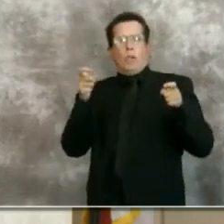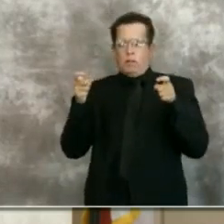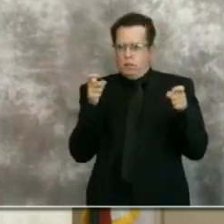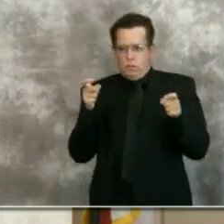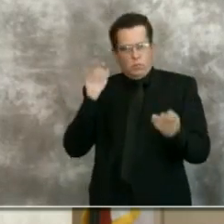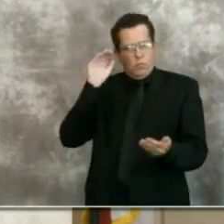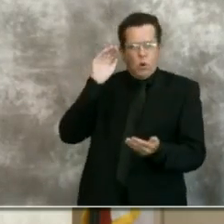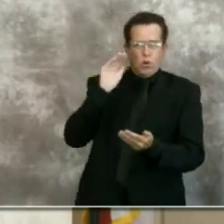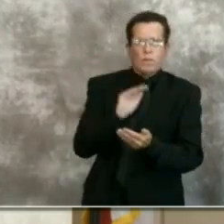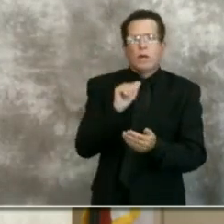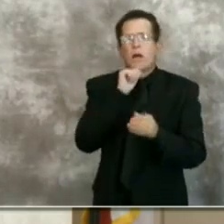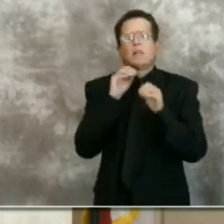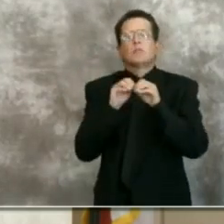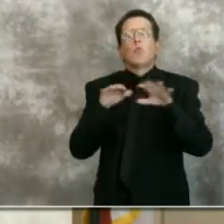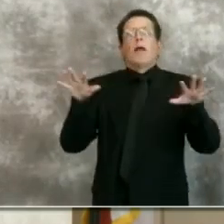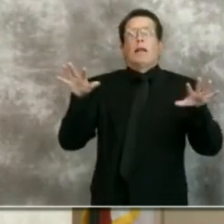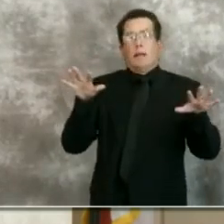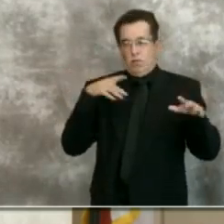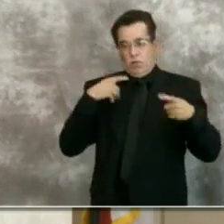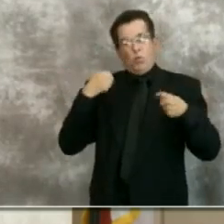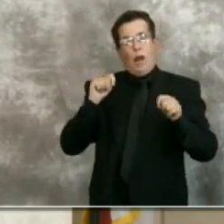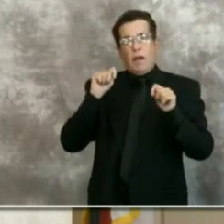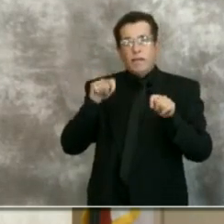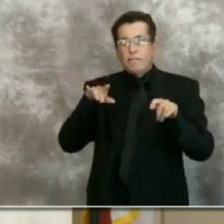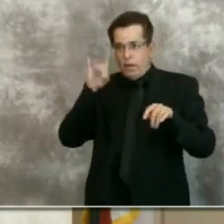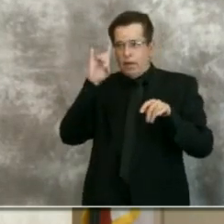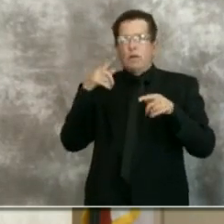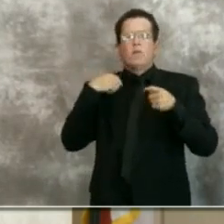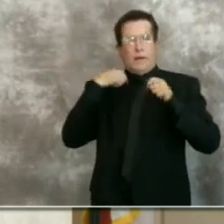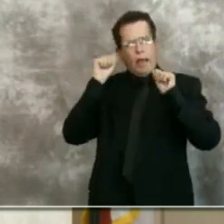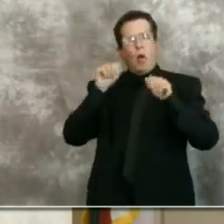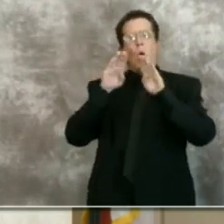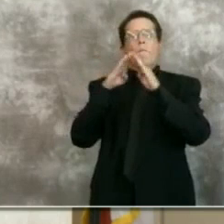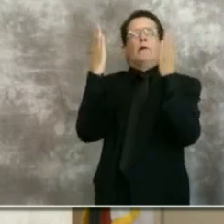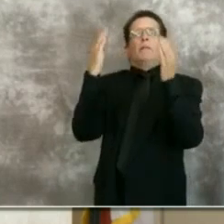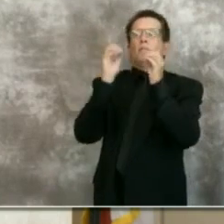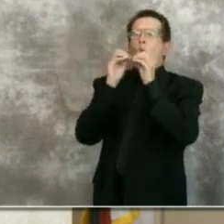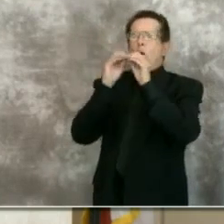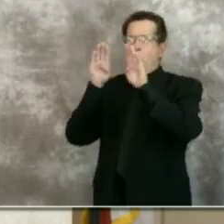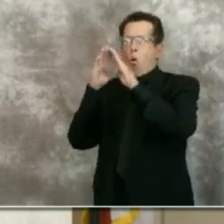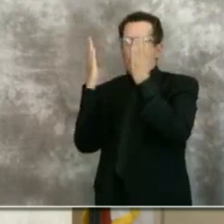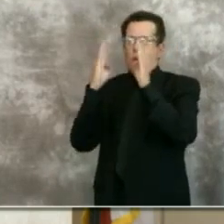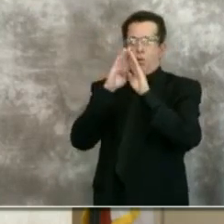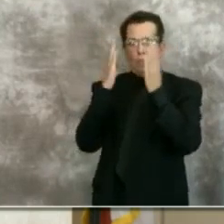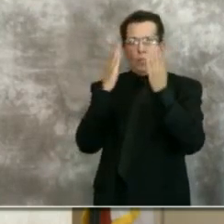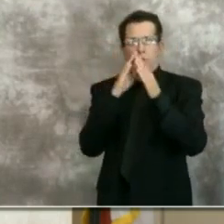WE'RE TRYING TO LEARN AND FIGURE OUT HOW WE ADAPT TO THE NEW NORMAL WHERE WE CAN CONTROL THE SPREAD OF THIS SLOW THE SPREAD OF THIS IN A